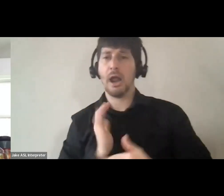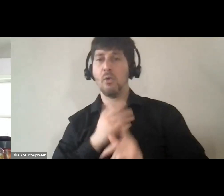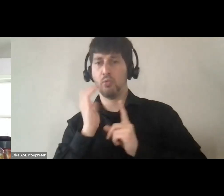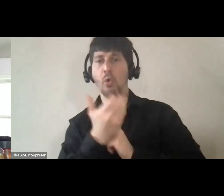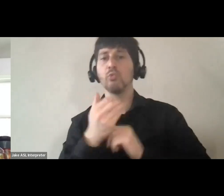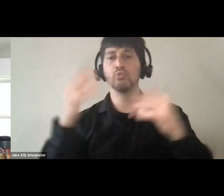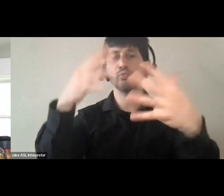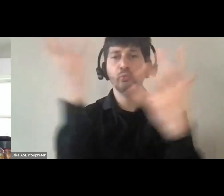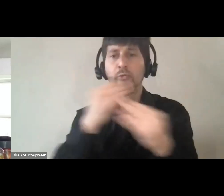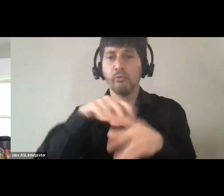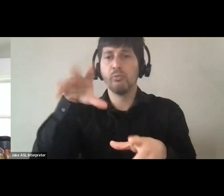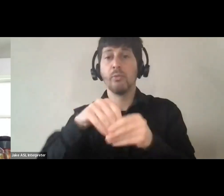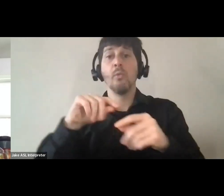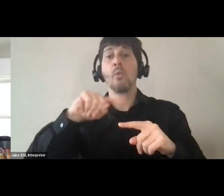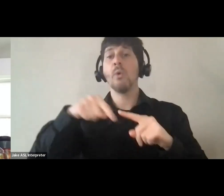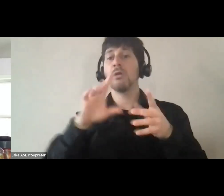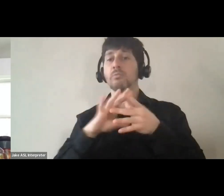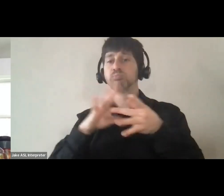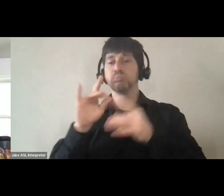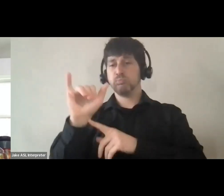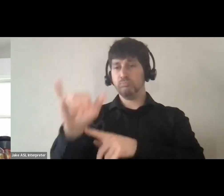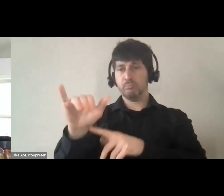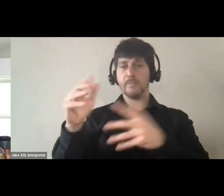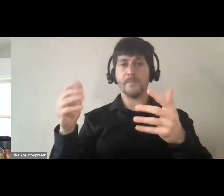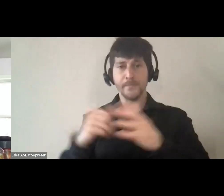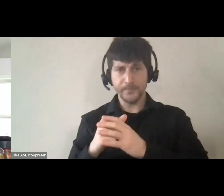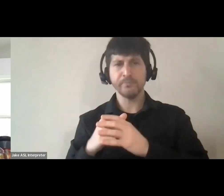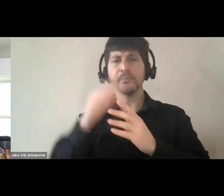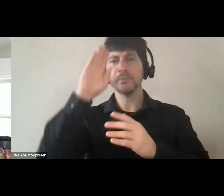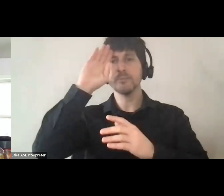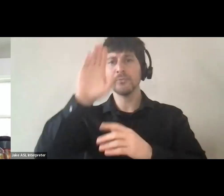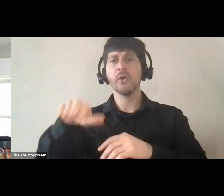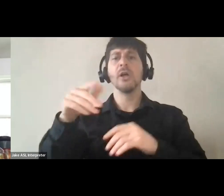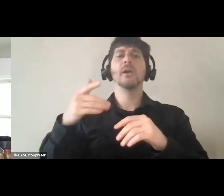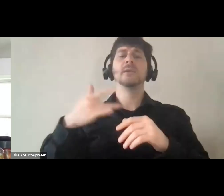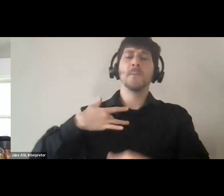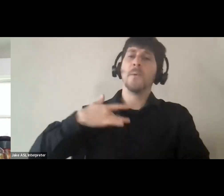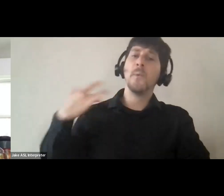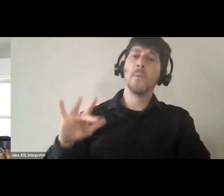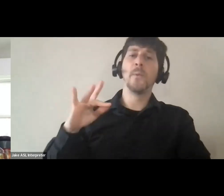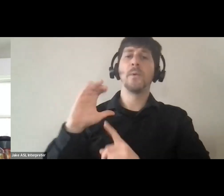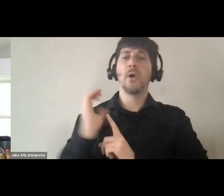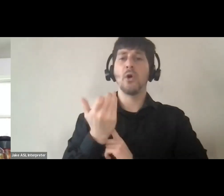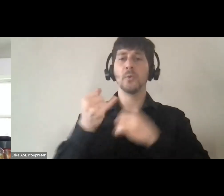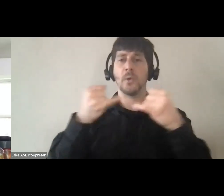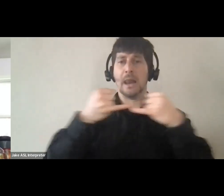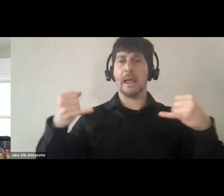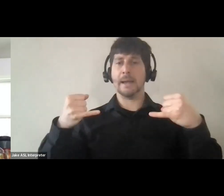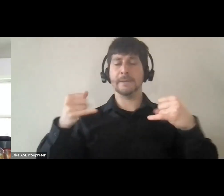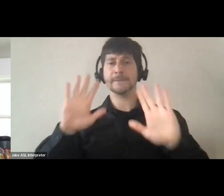Please offer us a space where we can contribute the language, the beauty, the color of our culture.